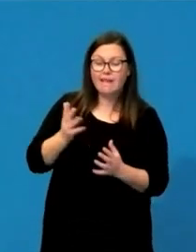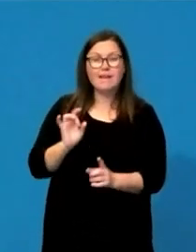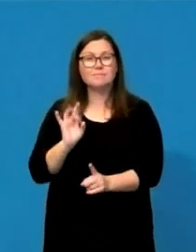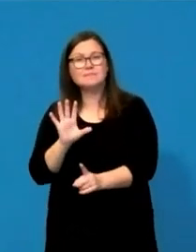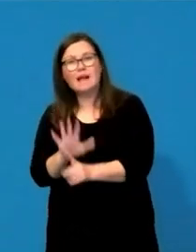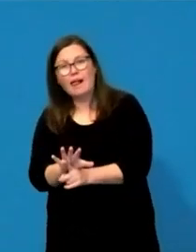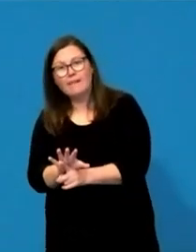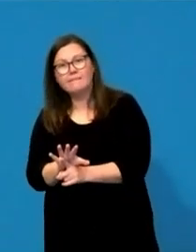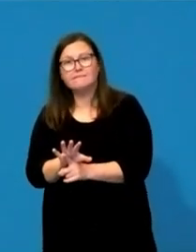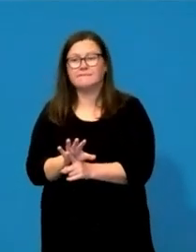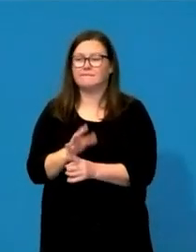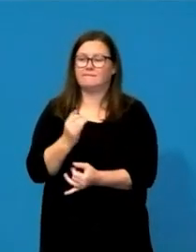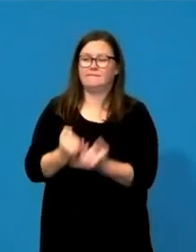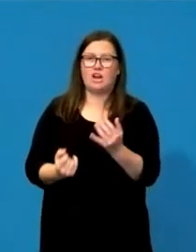he's very independent. He's very smart.